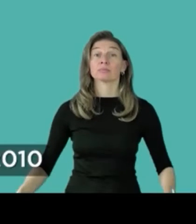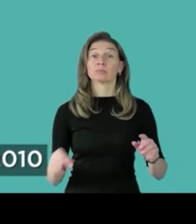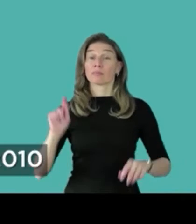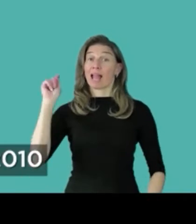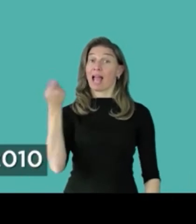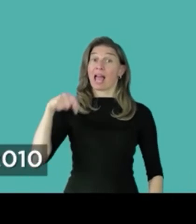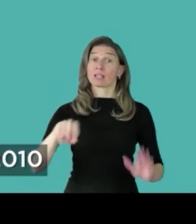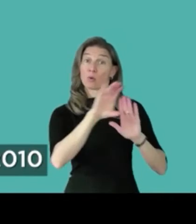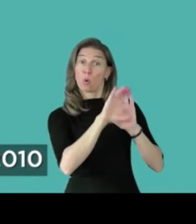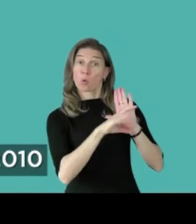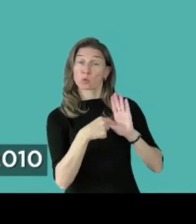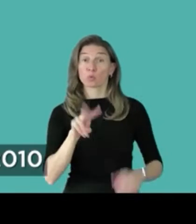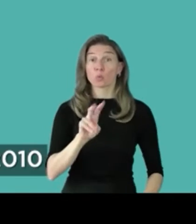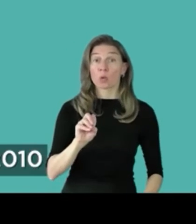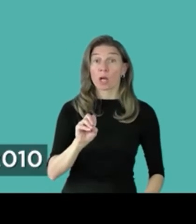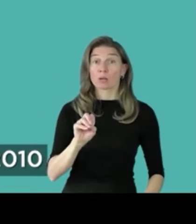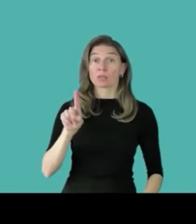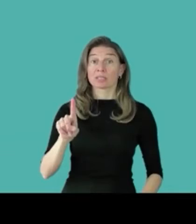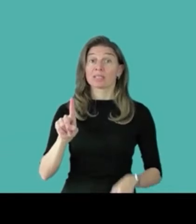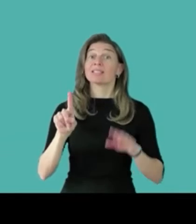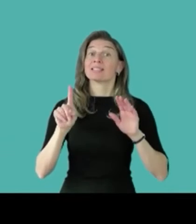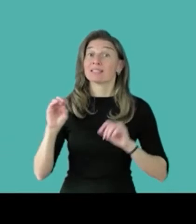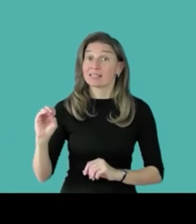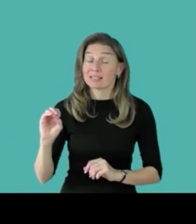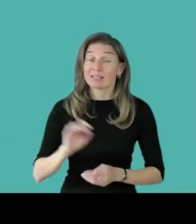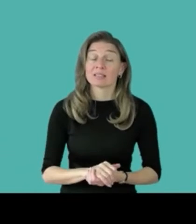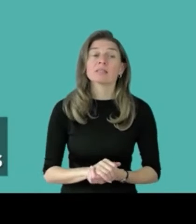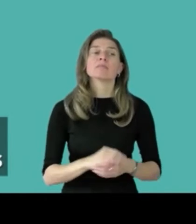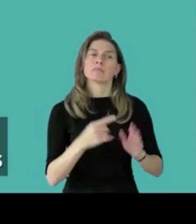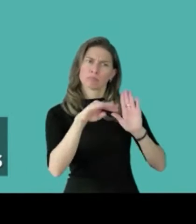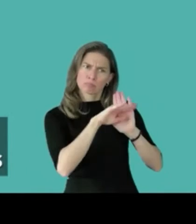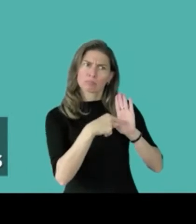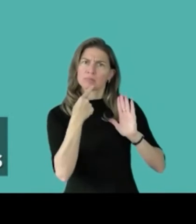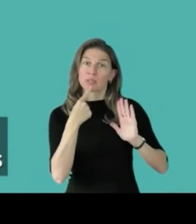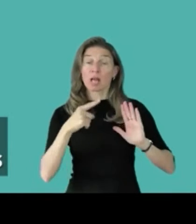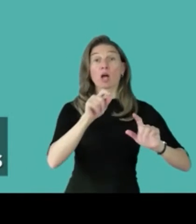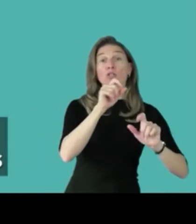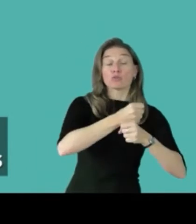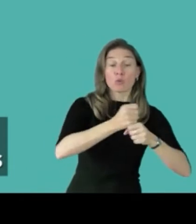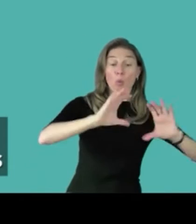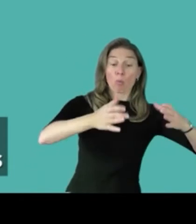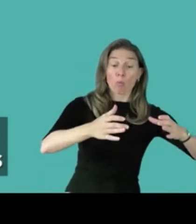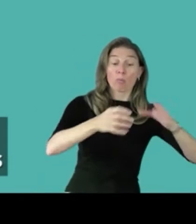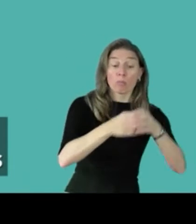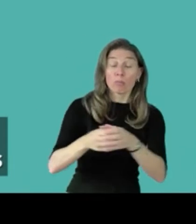The constitution of Kenya 2010 stipulates that there should be progressive 5% of persons with disabilities